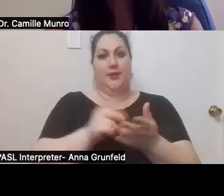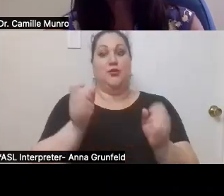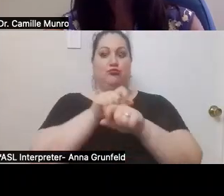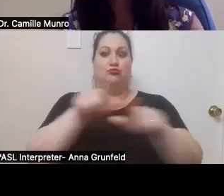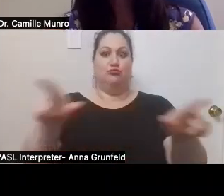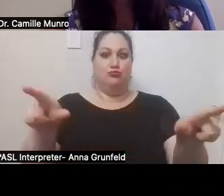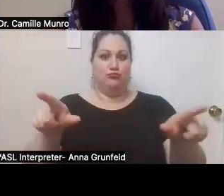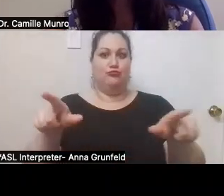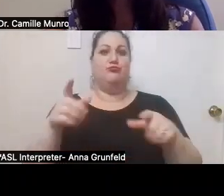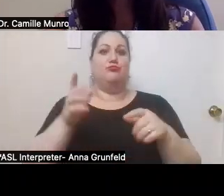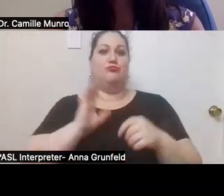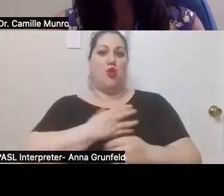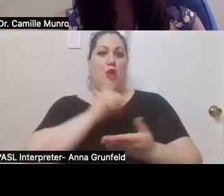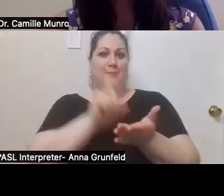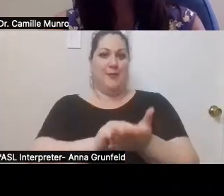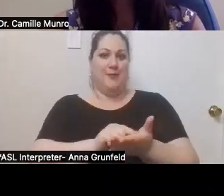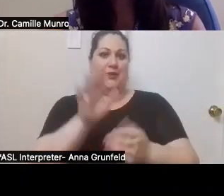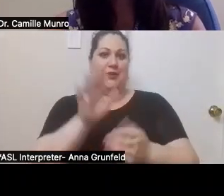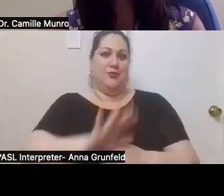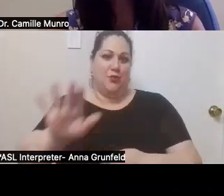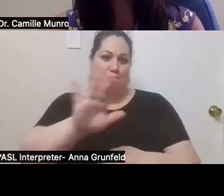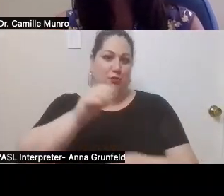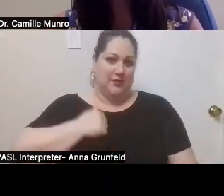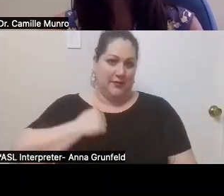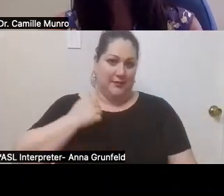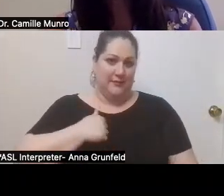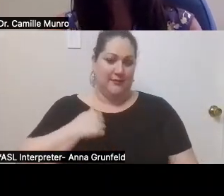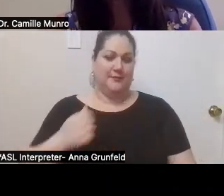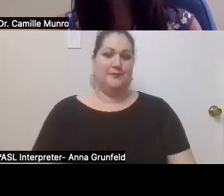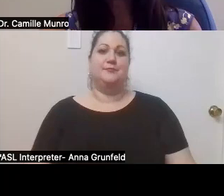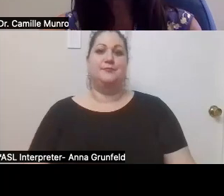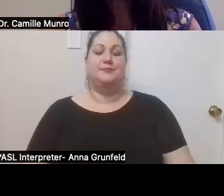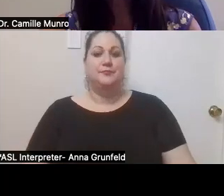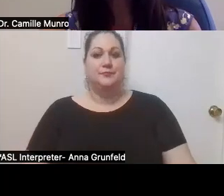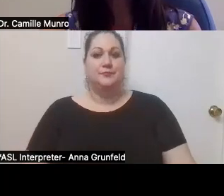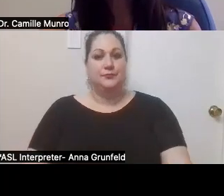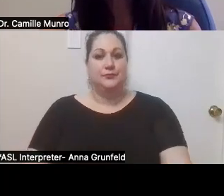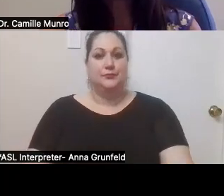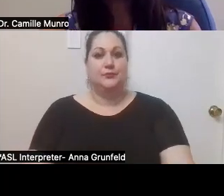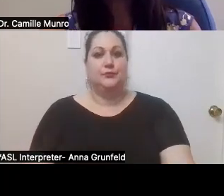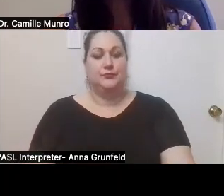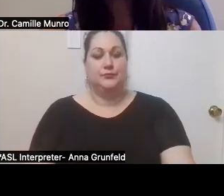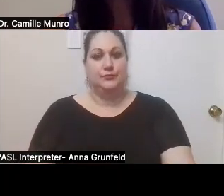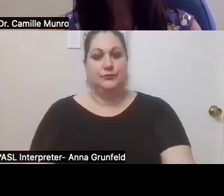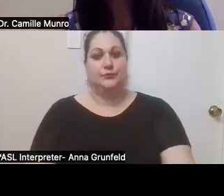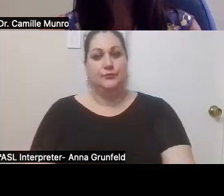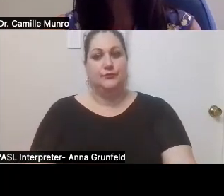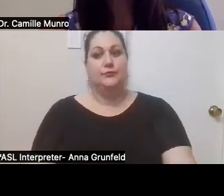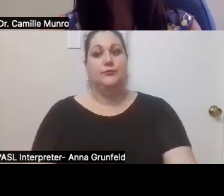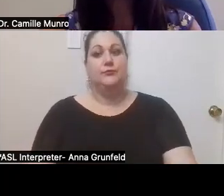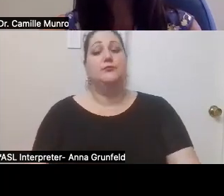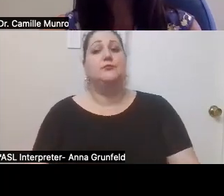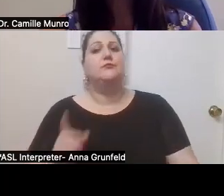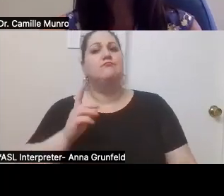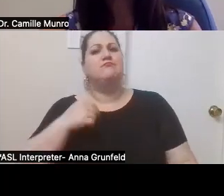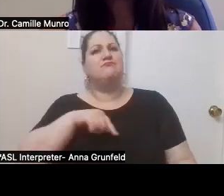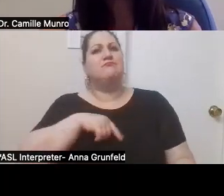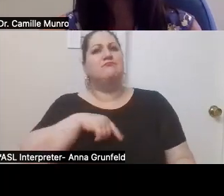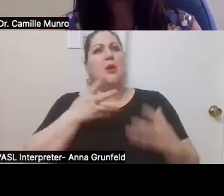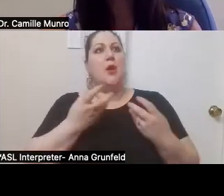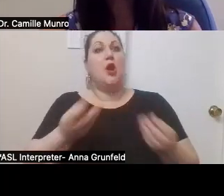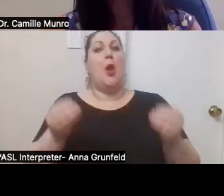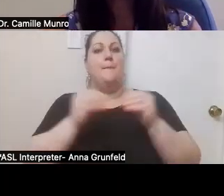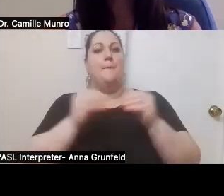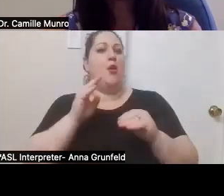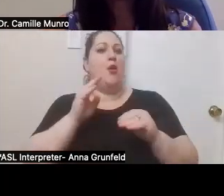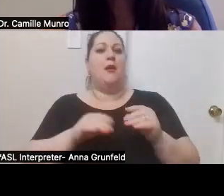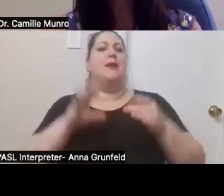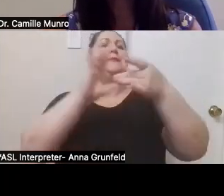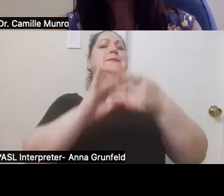And so, you know, we want to have more than a mission statement or more than a written policy.